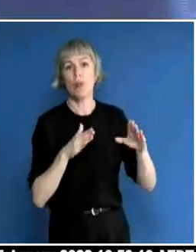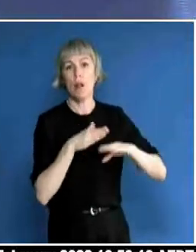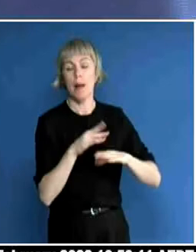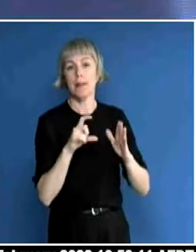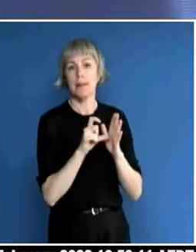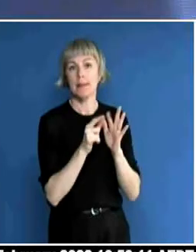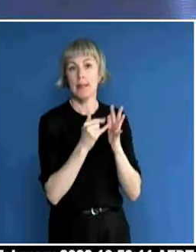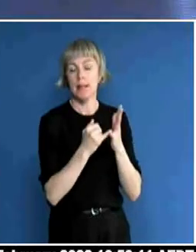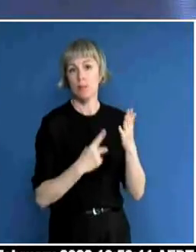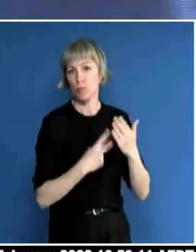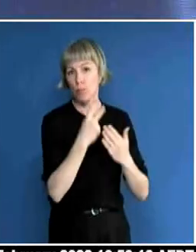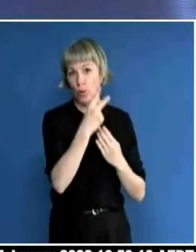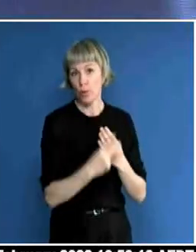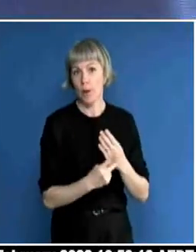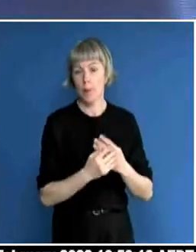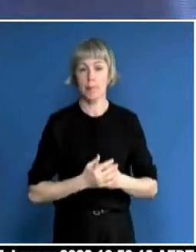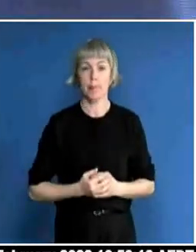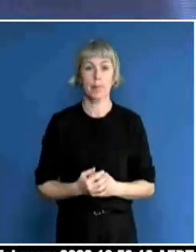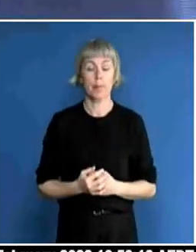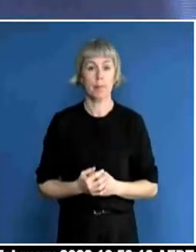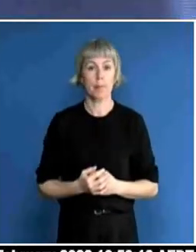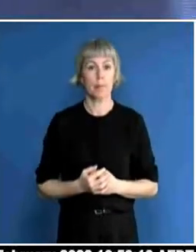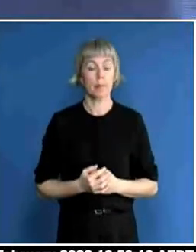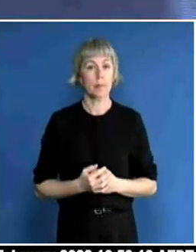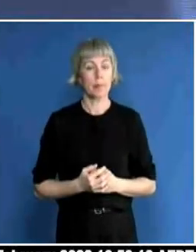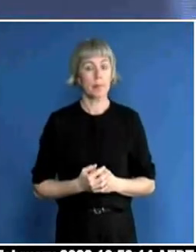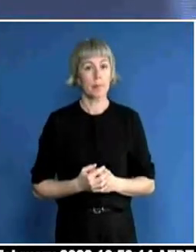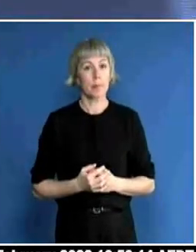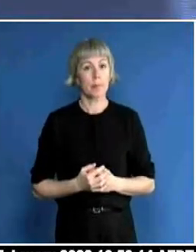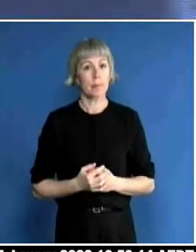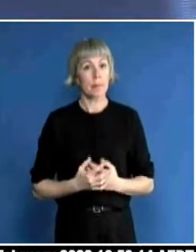broader systemic policy issues concerning the DES program.